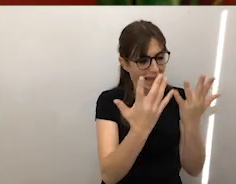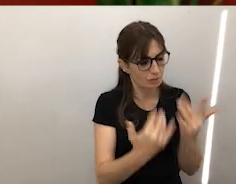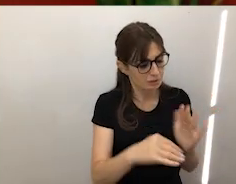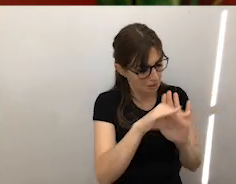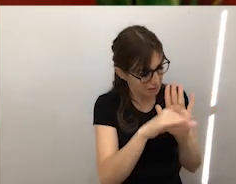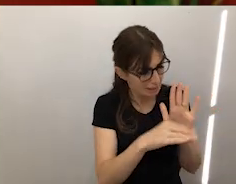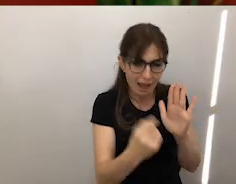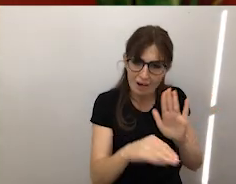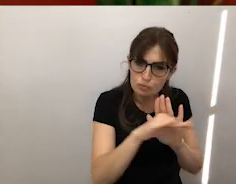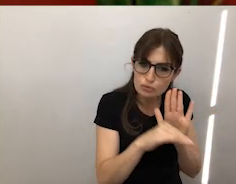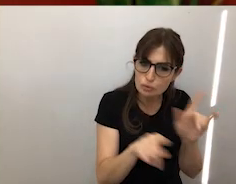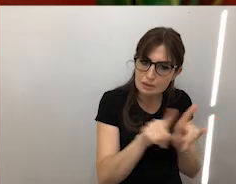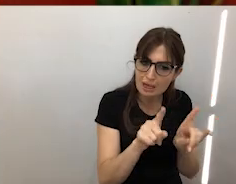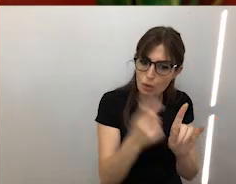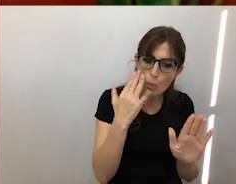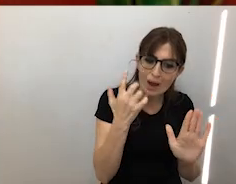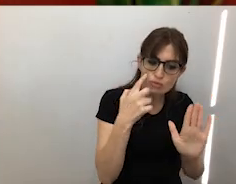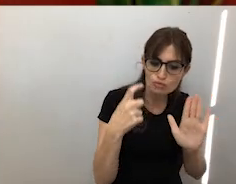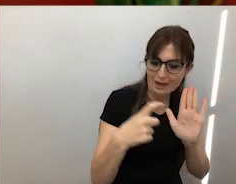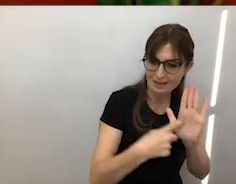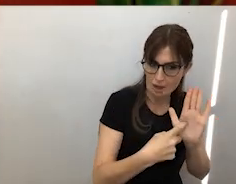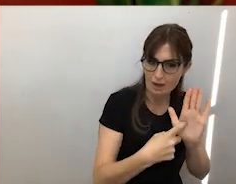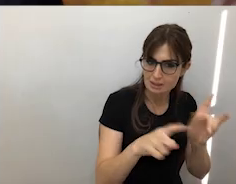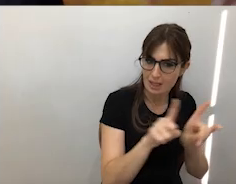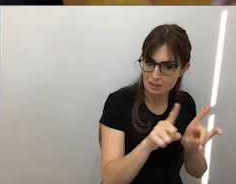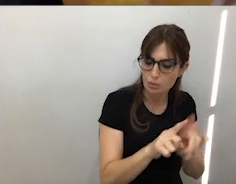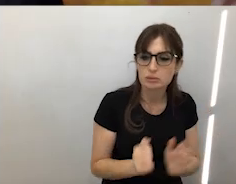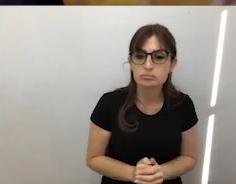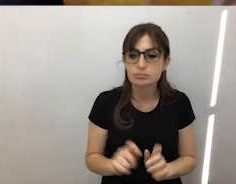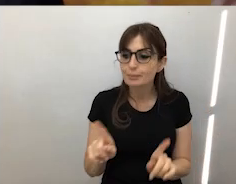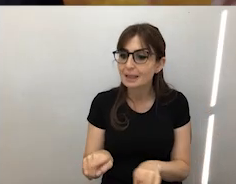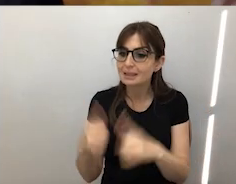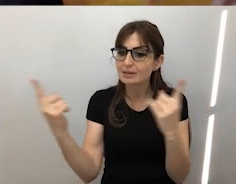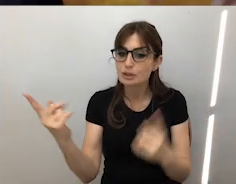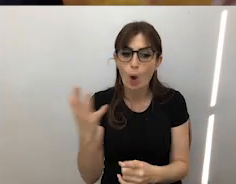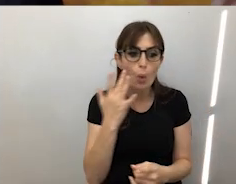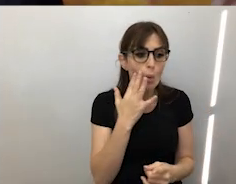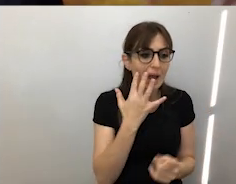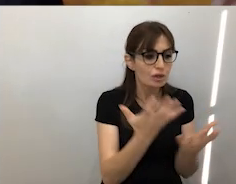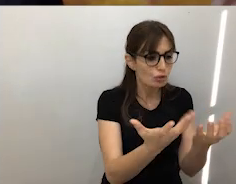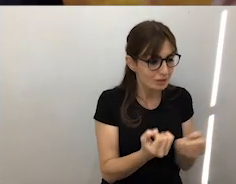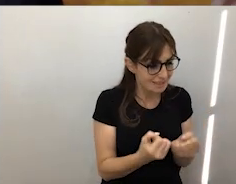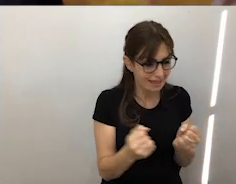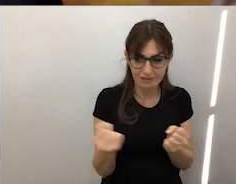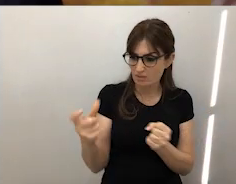around when revenue is recognised in the income statement. There may be a difference between when income is received in cash